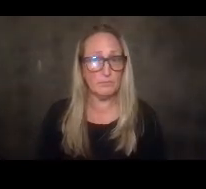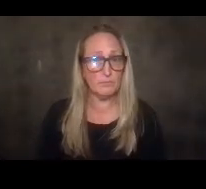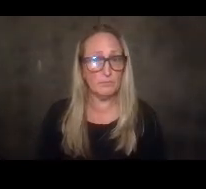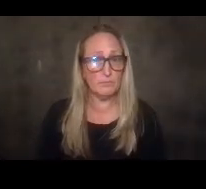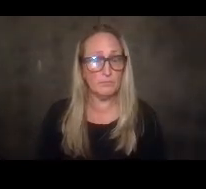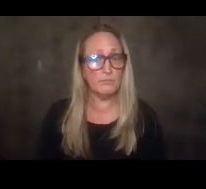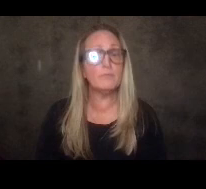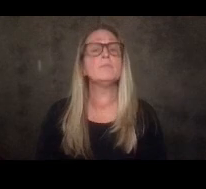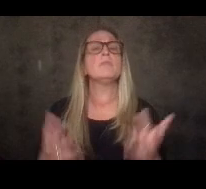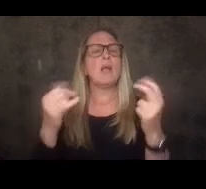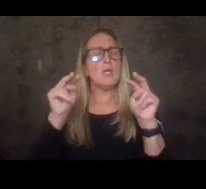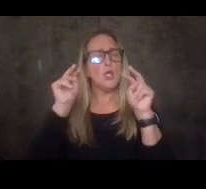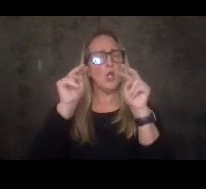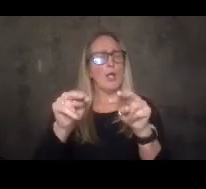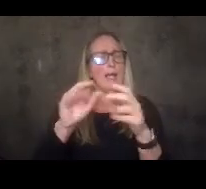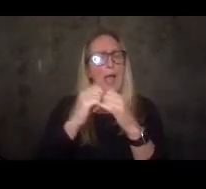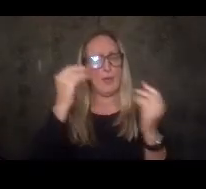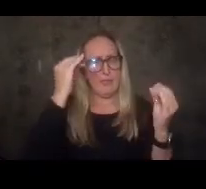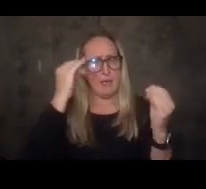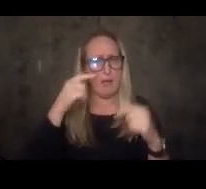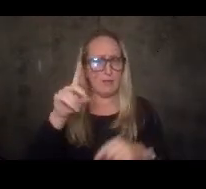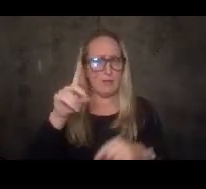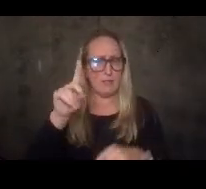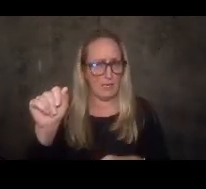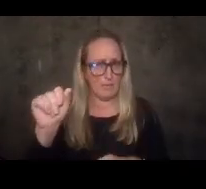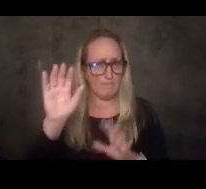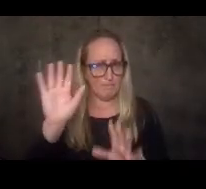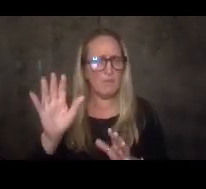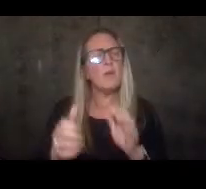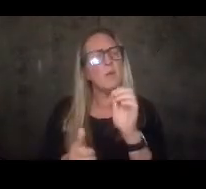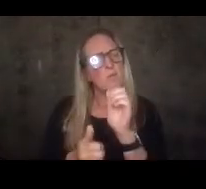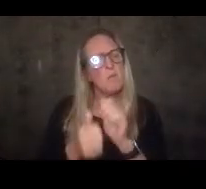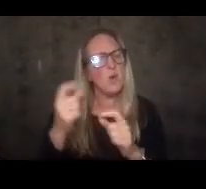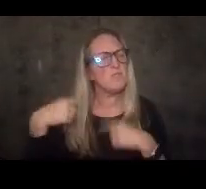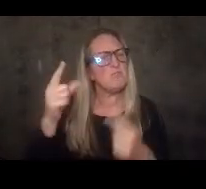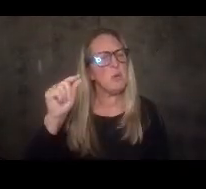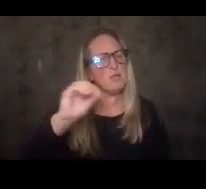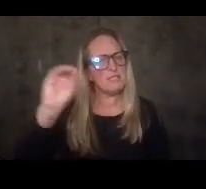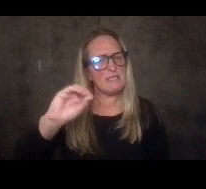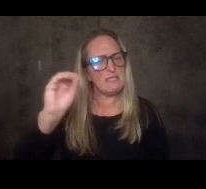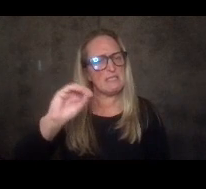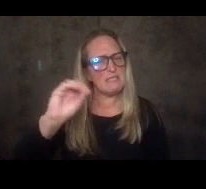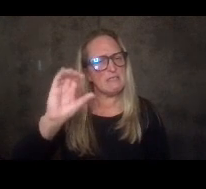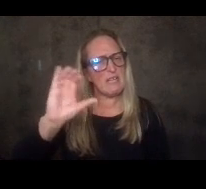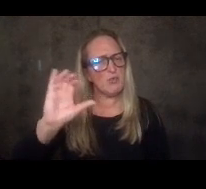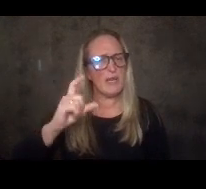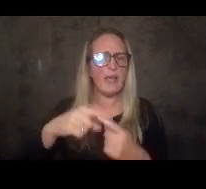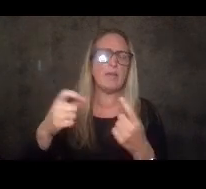Let's look at how we think about disability. For most of the twentieth century, disability was defined as the result of an